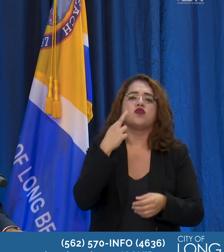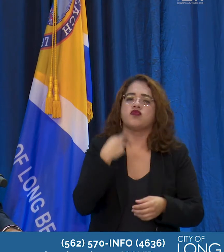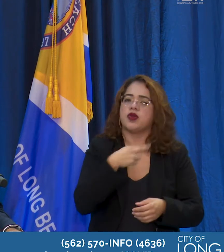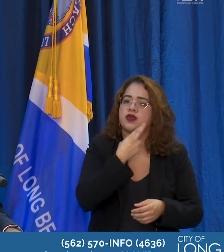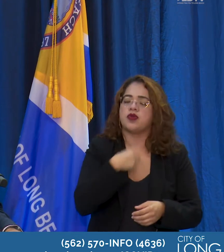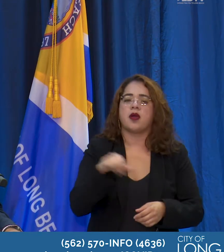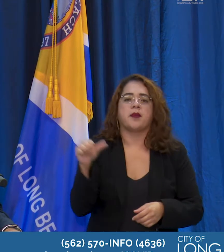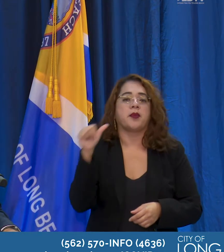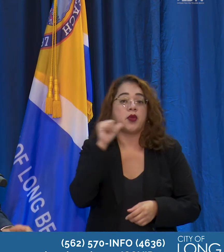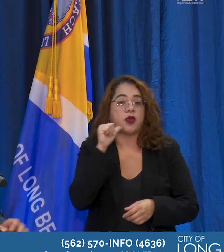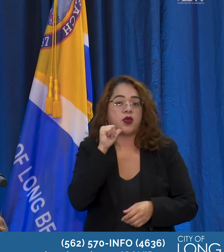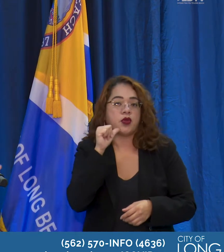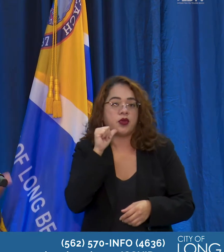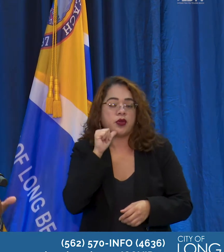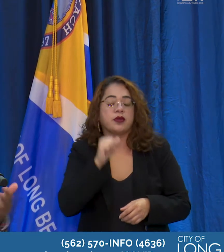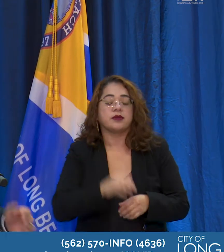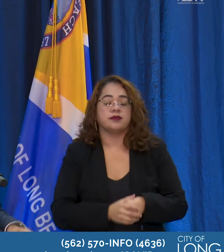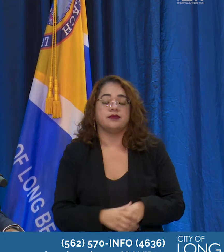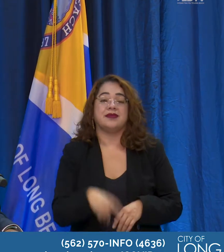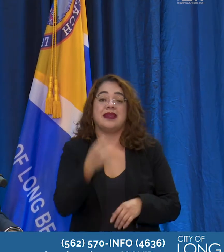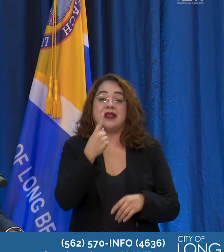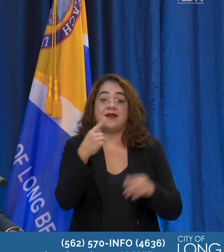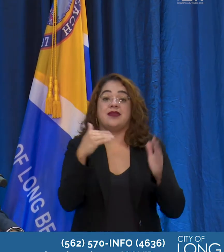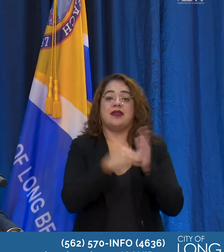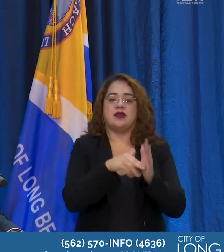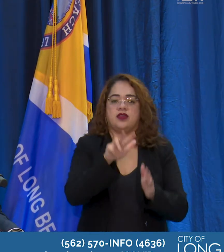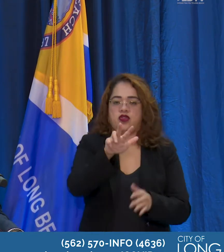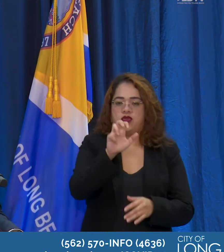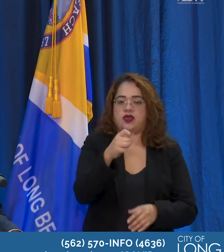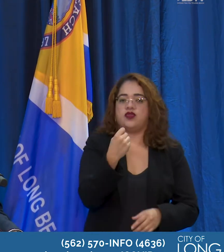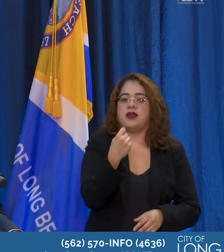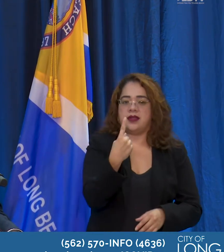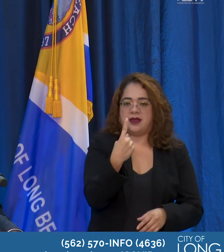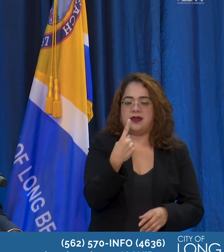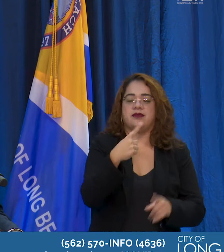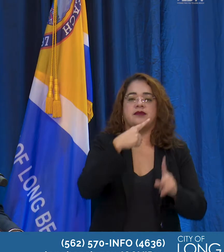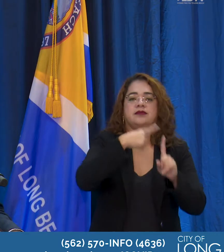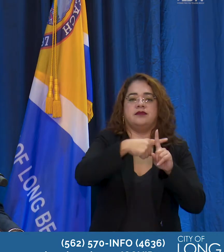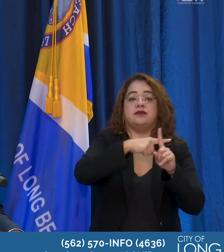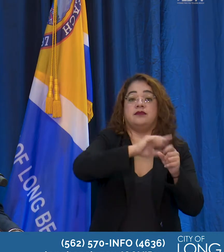going over the numbers we have, 11,311 positive cases that have happened in